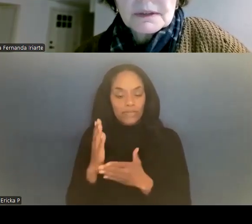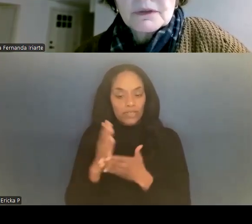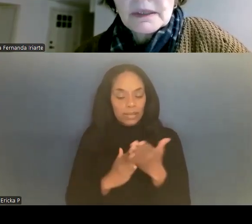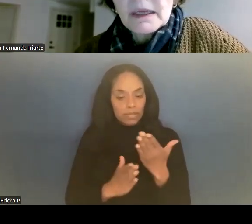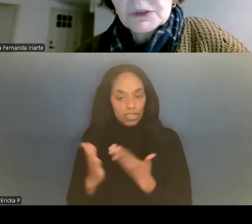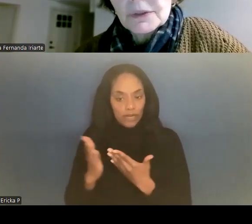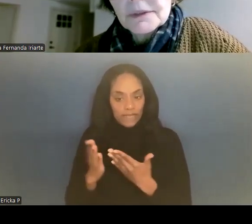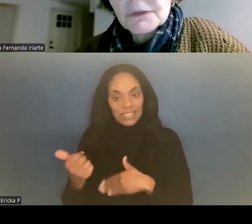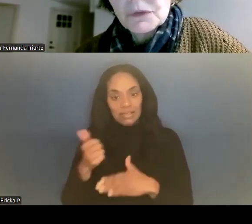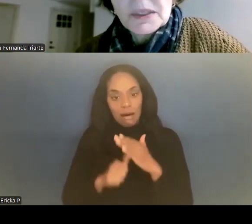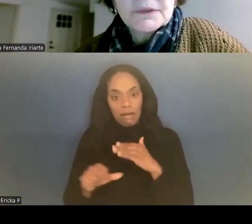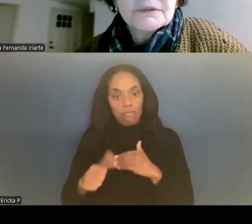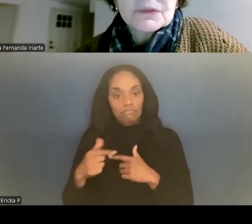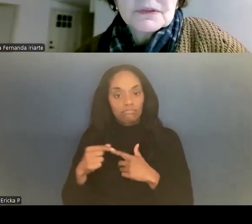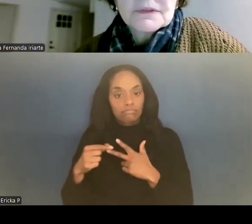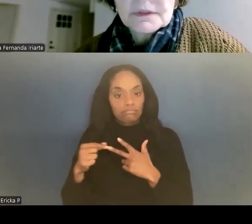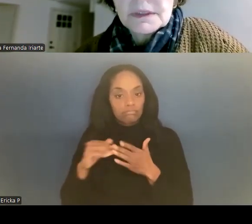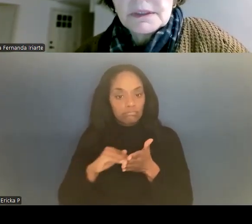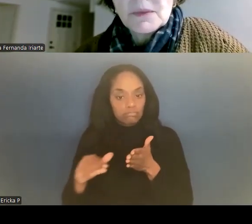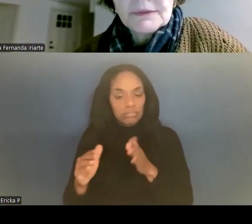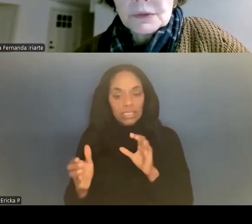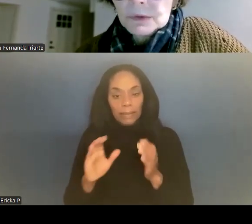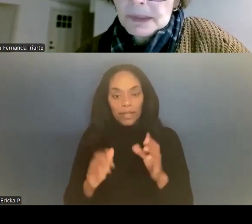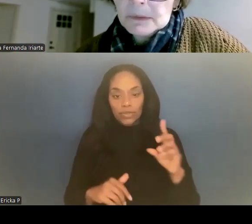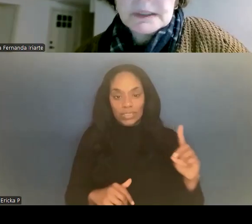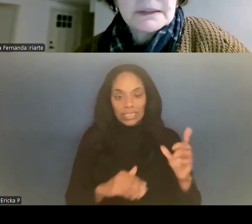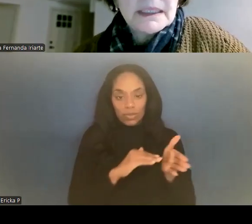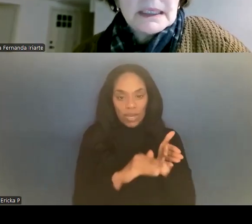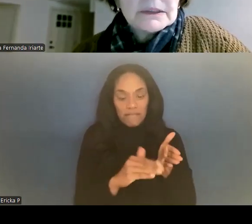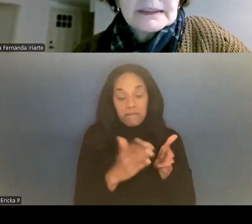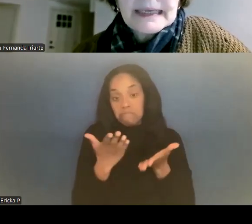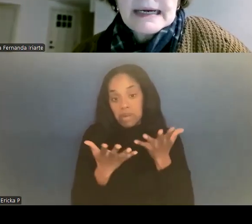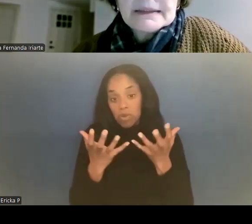under the Alternative waiver versus DD waivers. So you might want to look at that.